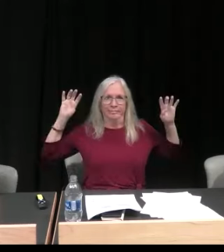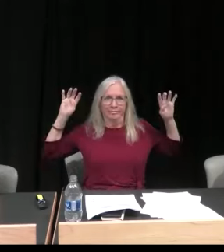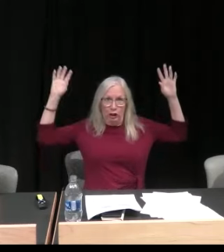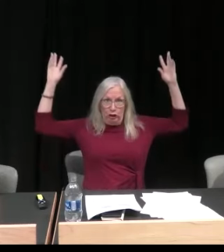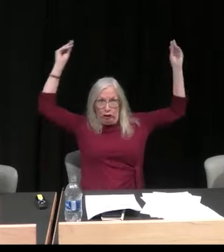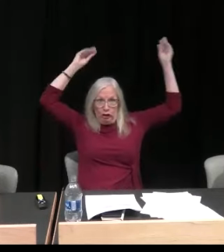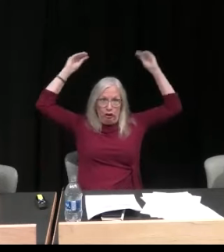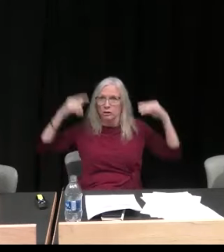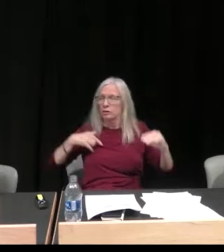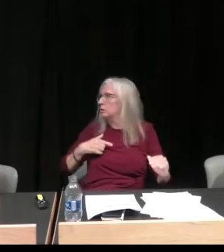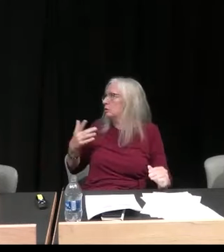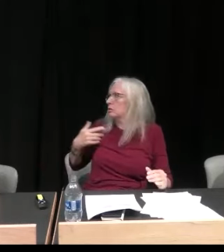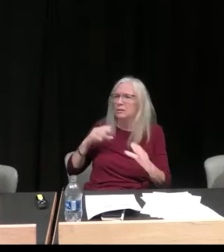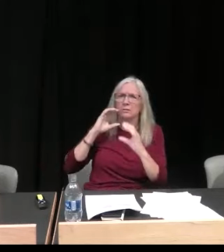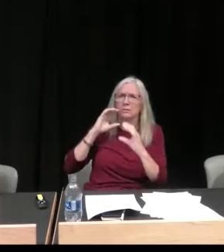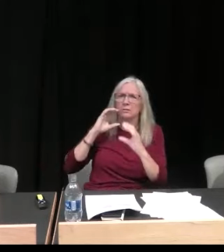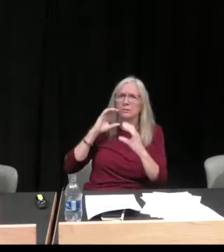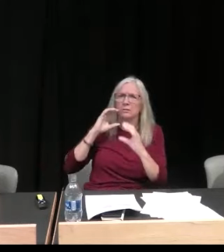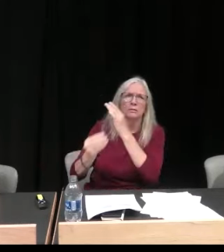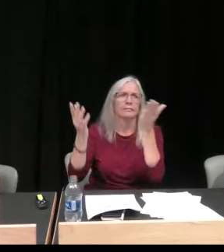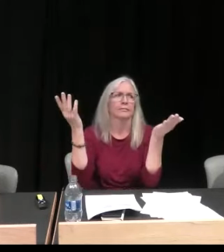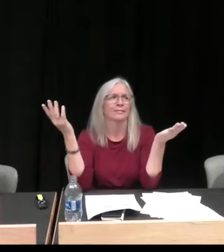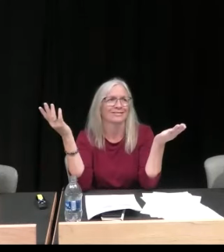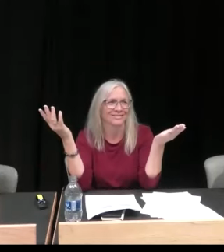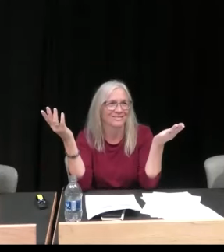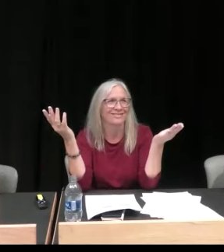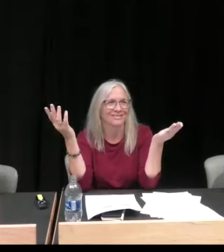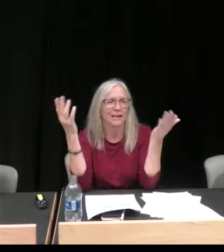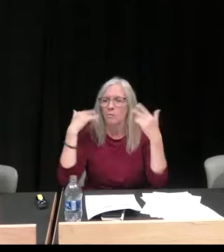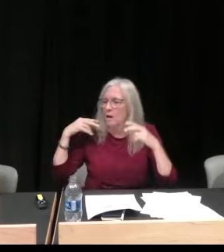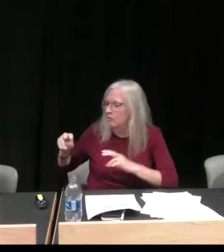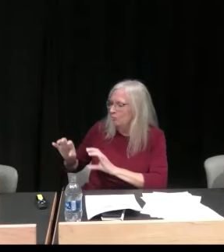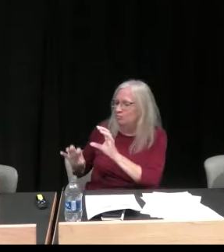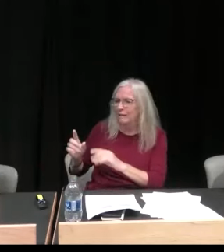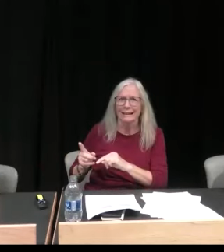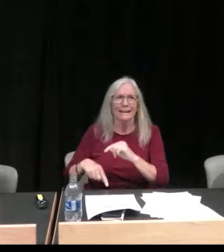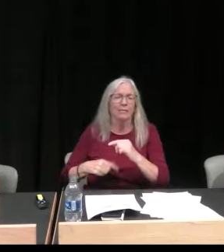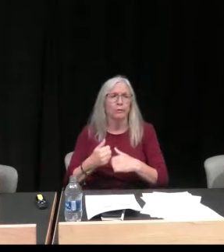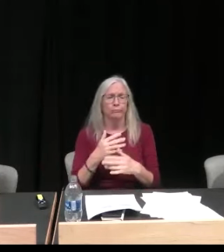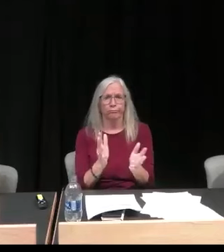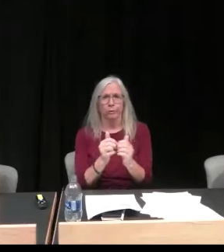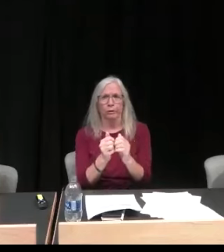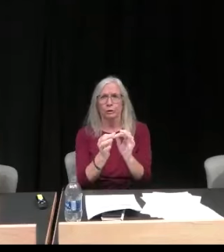and there's maybe a bunch of other hearing people there and everyone's having their conversation but